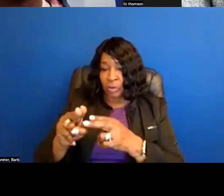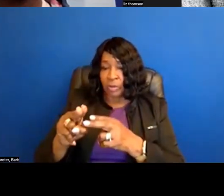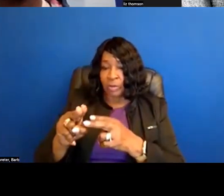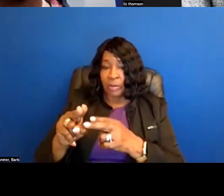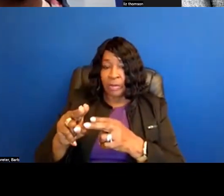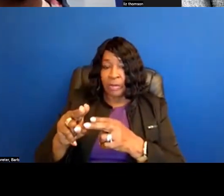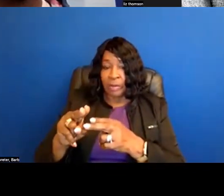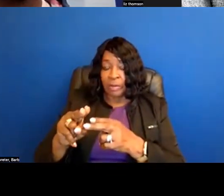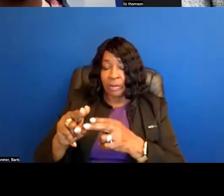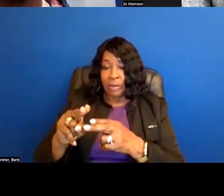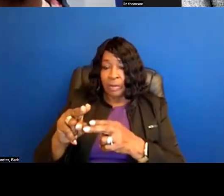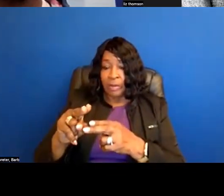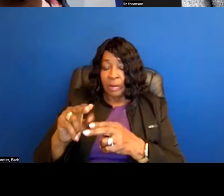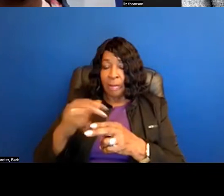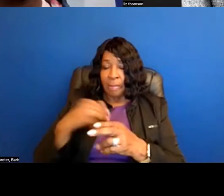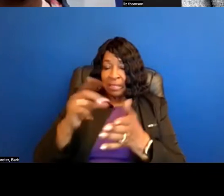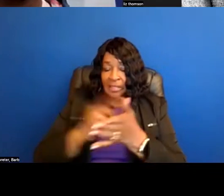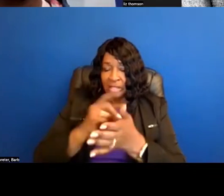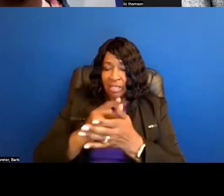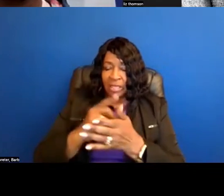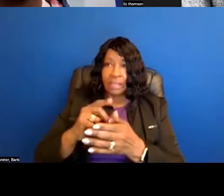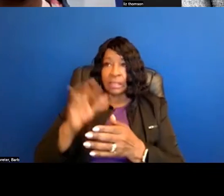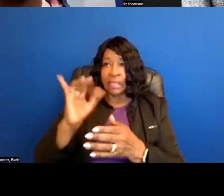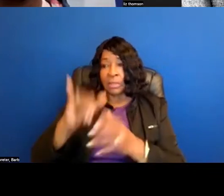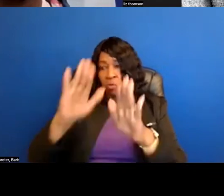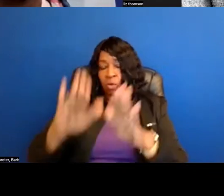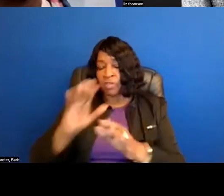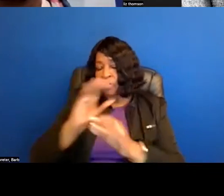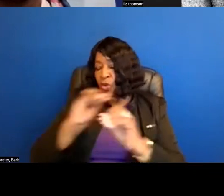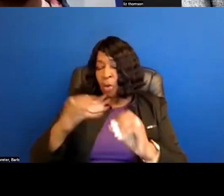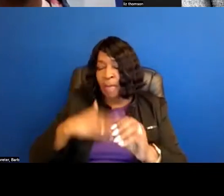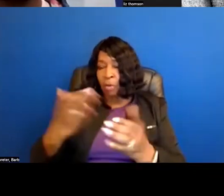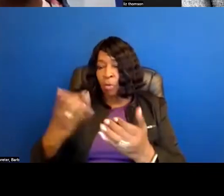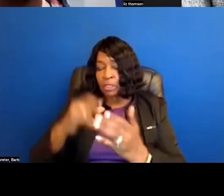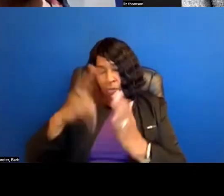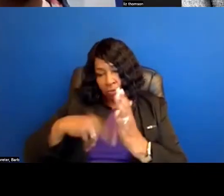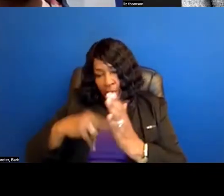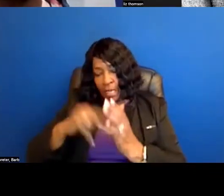which is great 'cause nobody wants to read 180 page dissertation besides my mom.